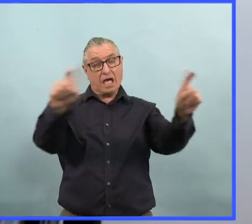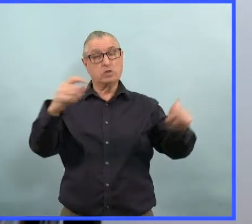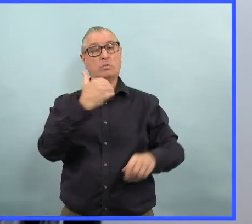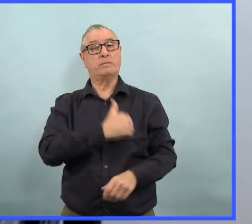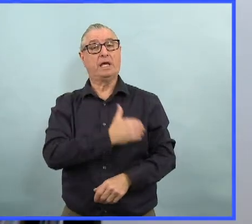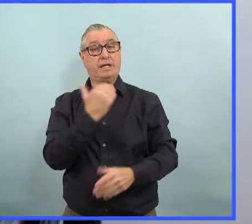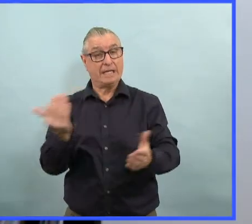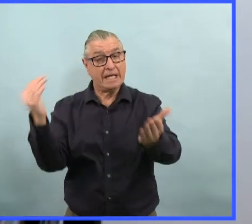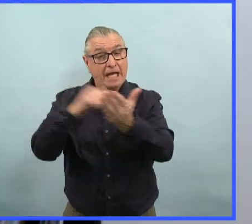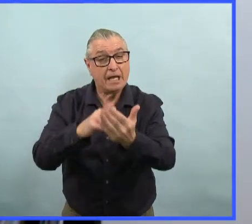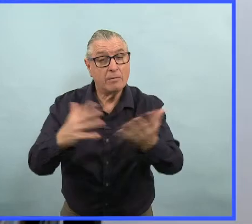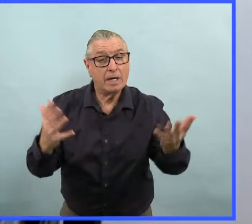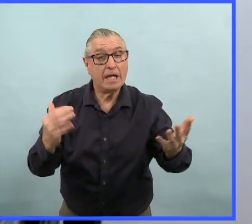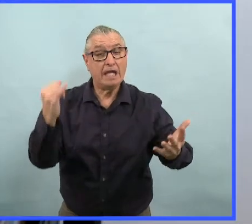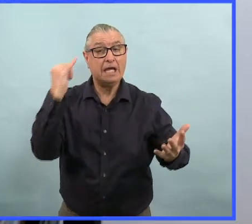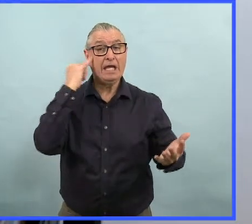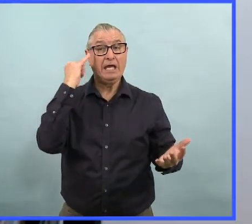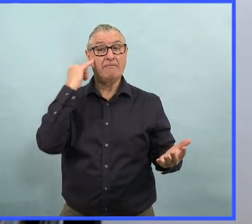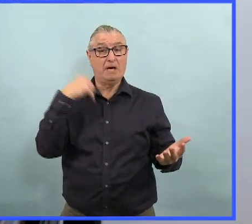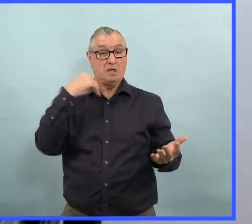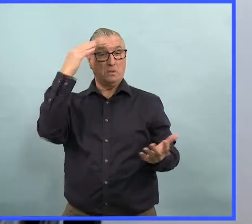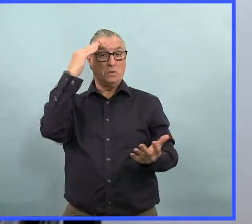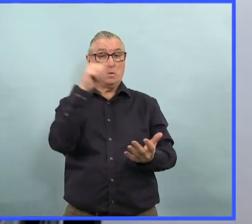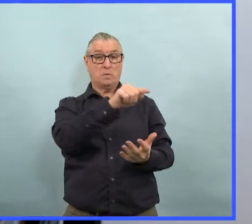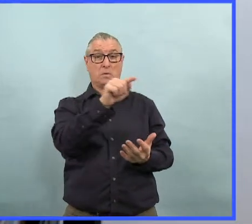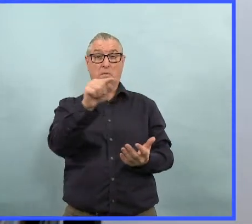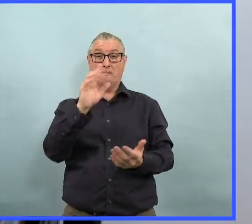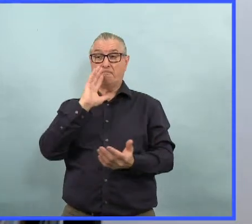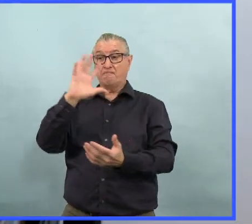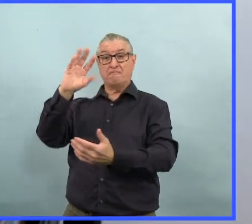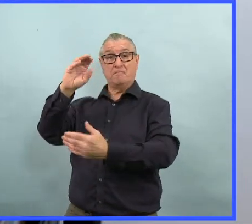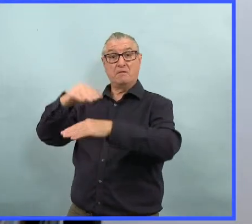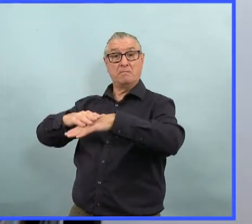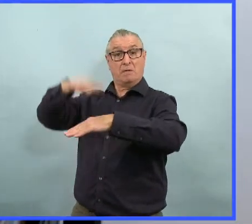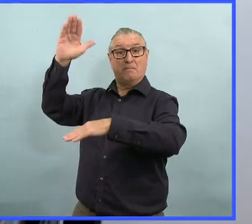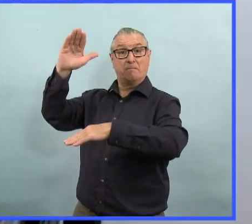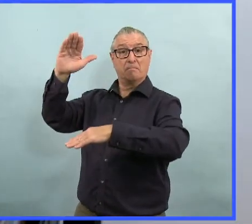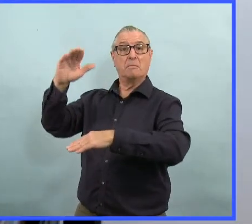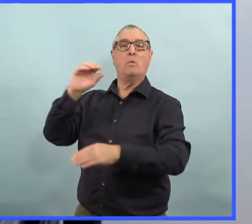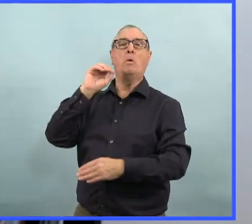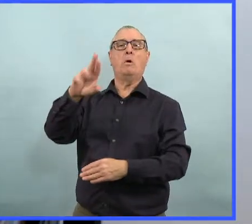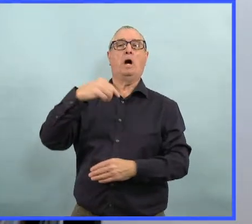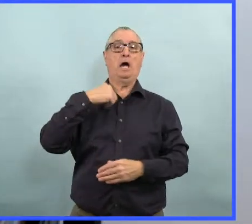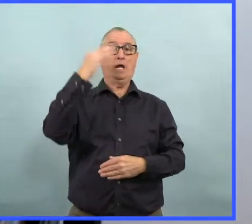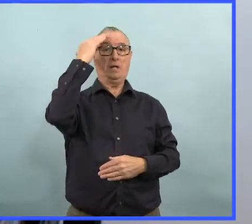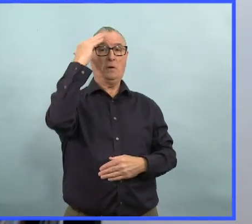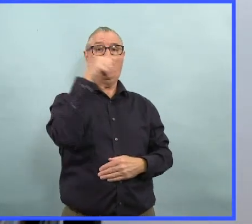people in your life who have some of these medical conditions like diabetes copd coronary artery